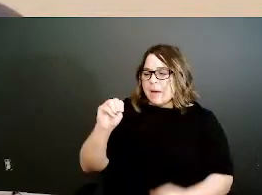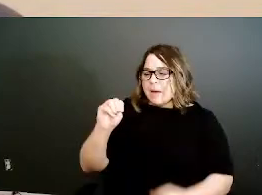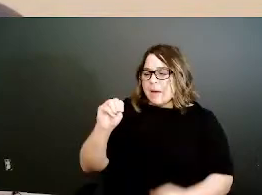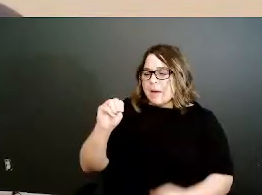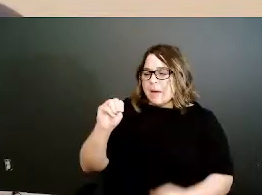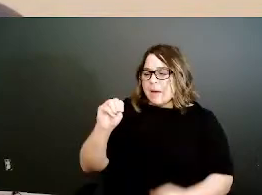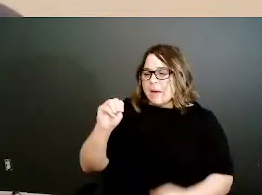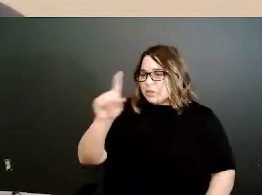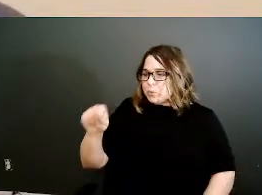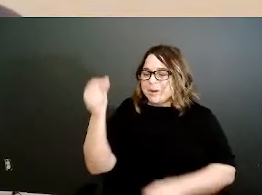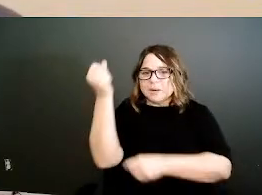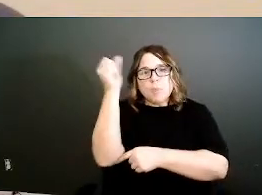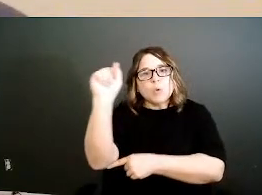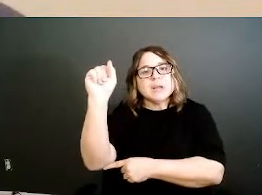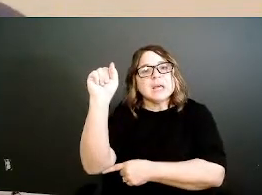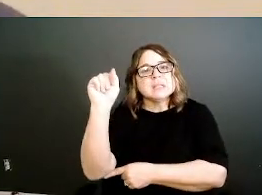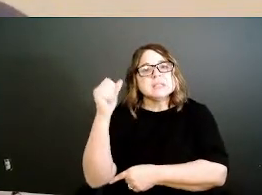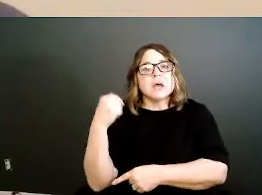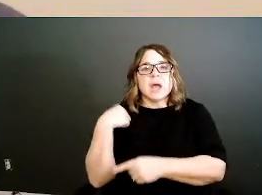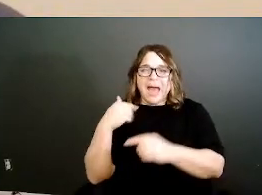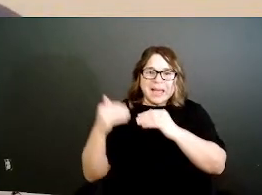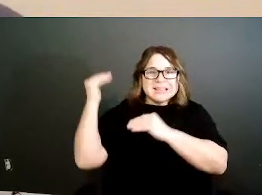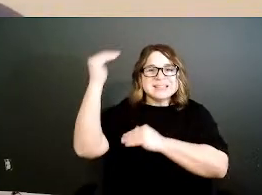AND MILLIONS OF POTENTIAL CIVIL PAYOUTS FOR, YOU KNOW, FROM TAXPAYERS.